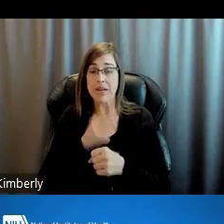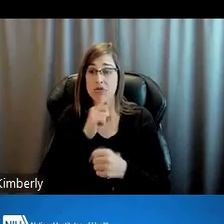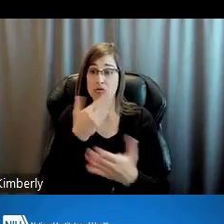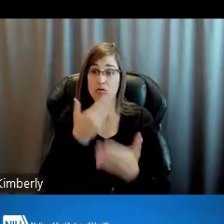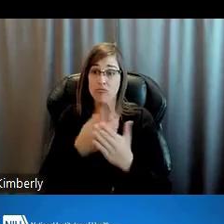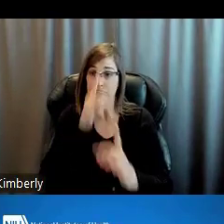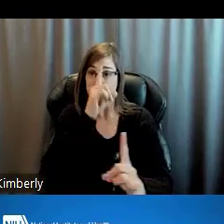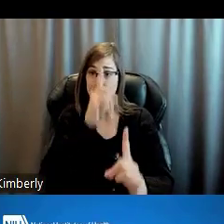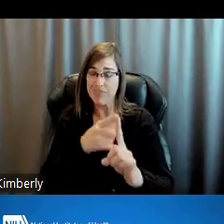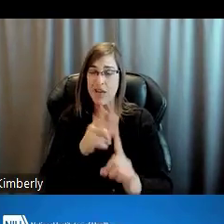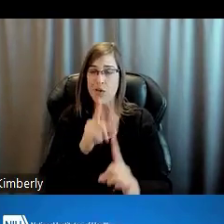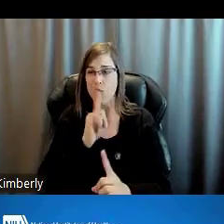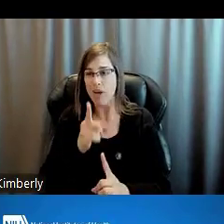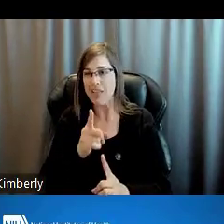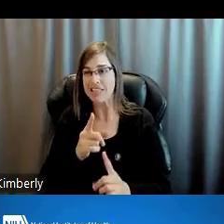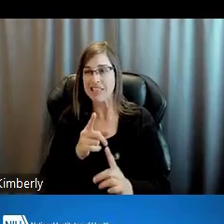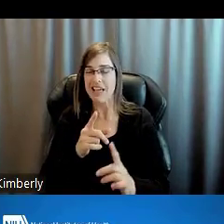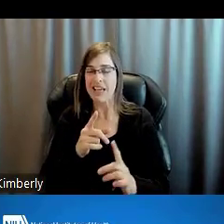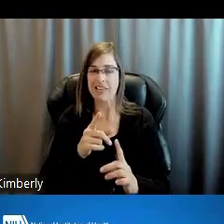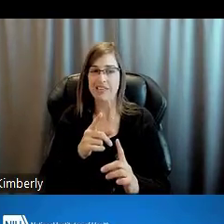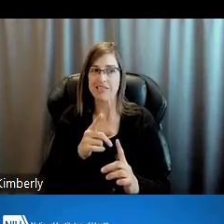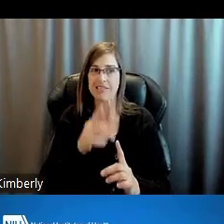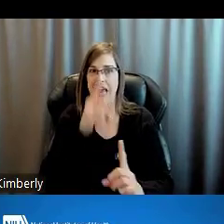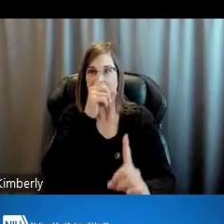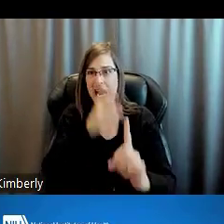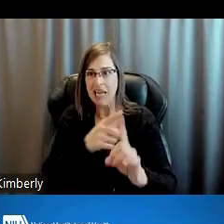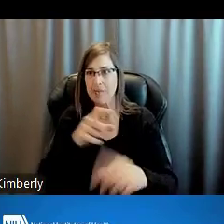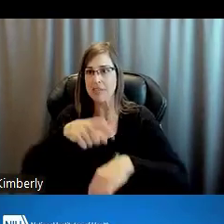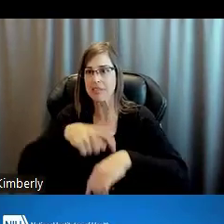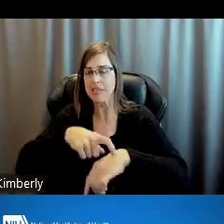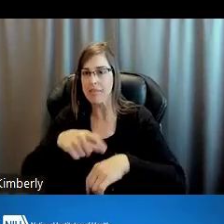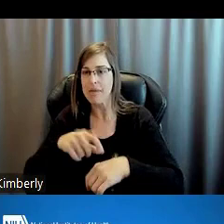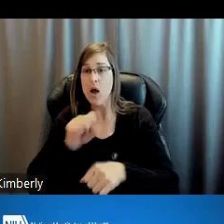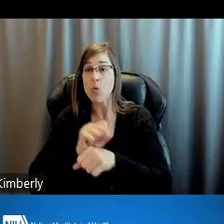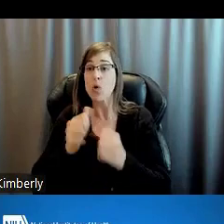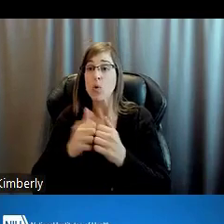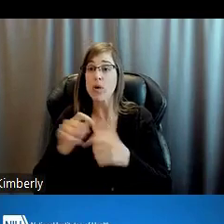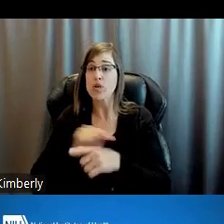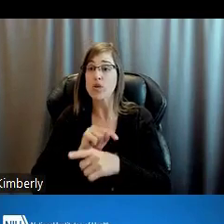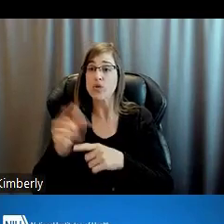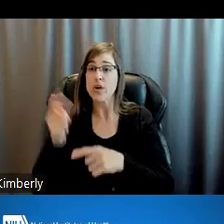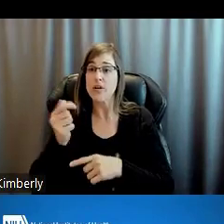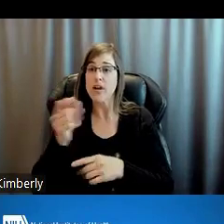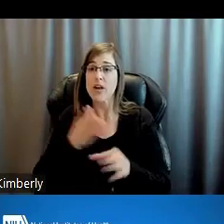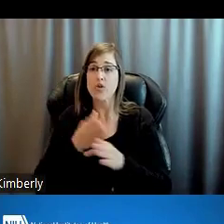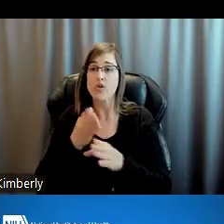and don't be overly ambitious. I work a lot with training grants and career development awards,